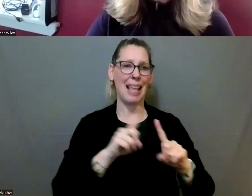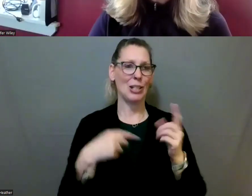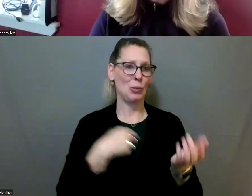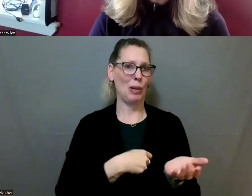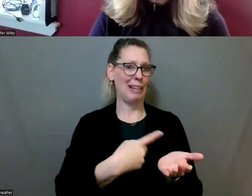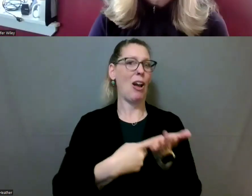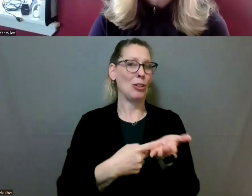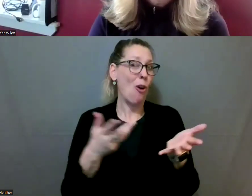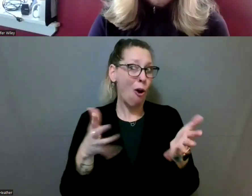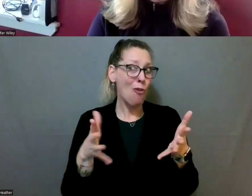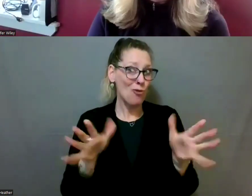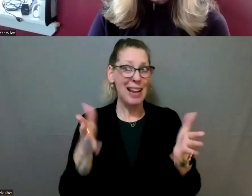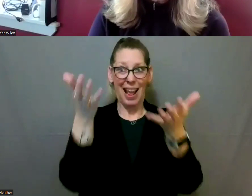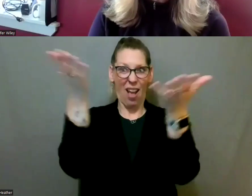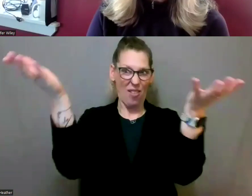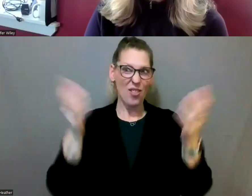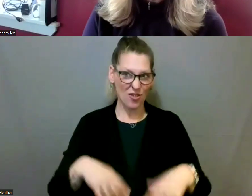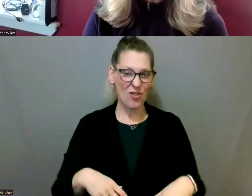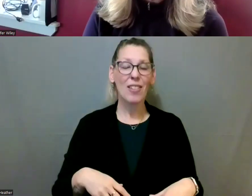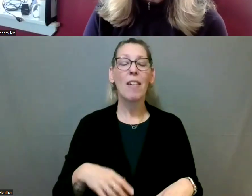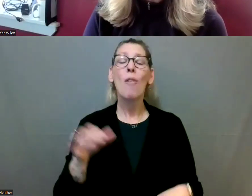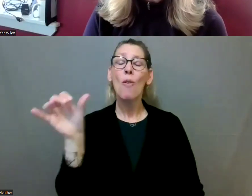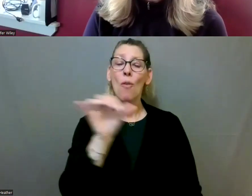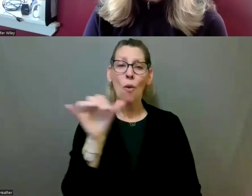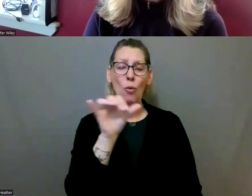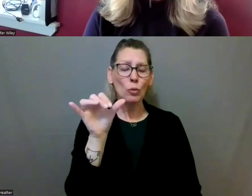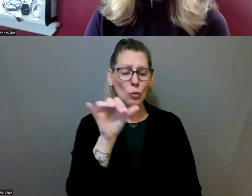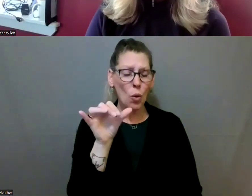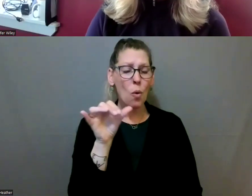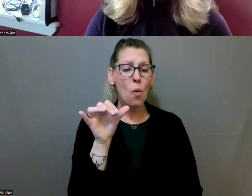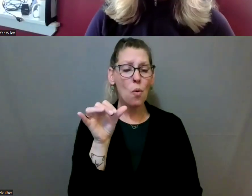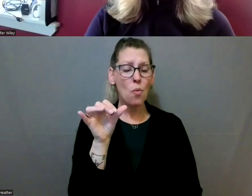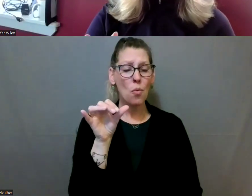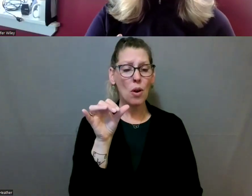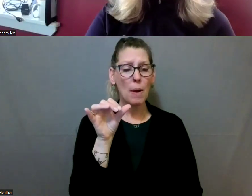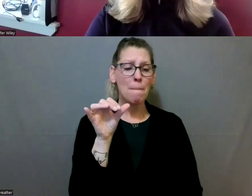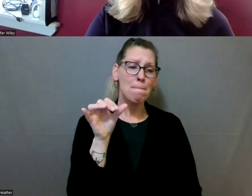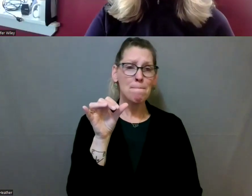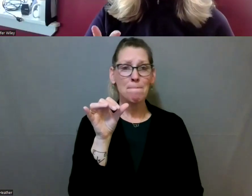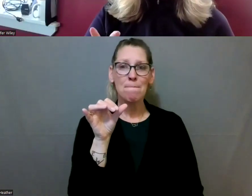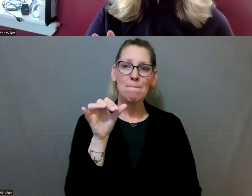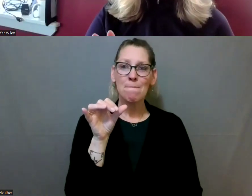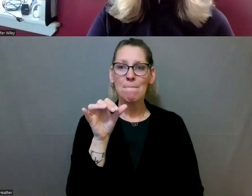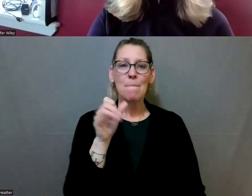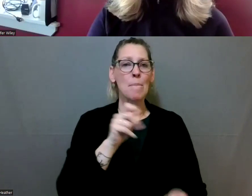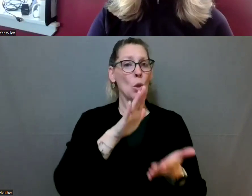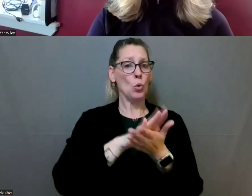already out there I also think um that schools that have been able to lean into